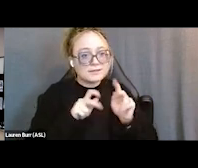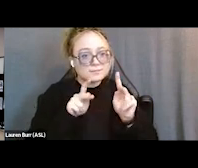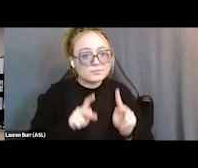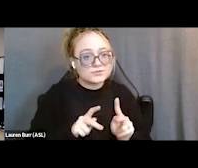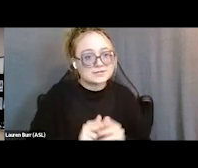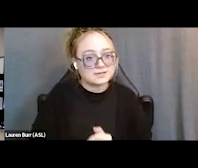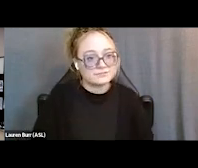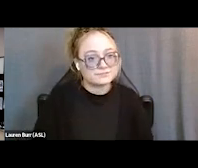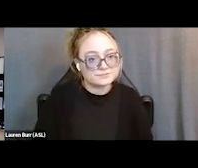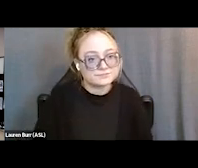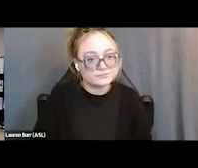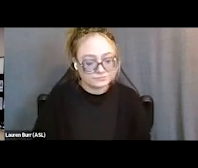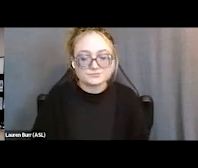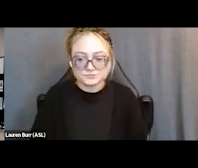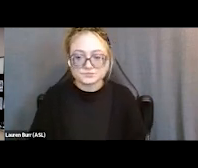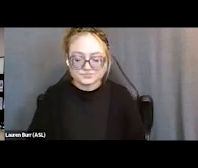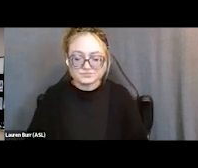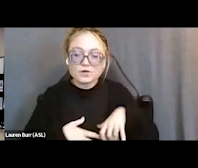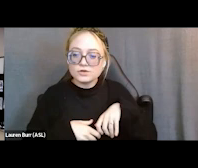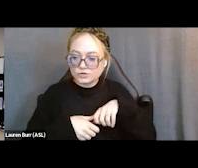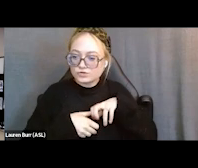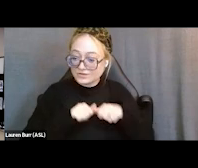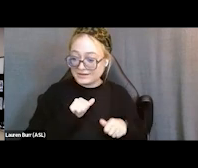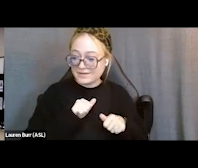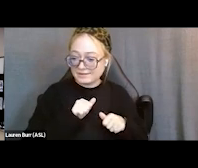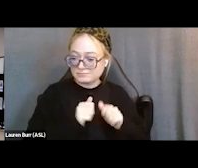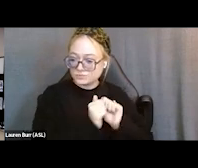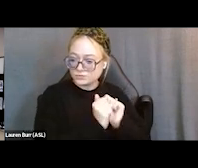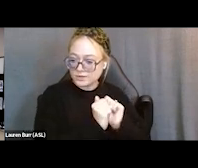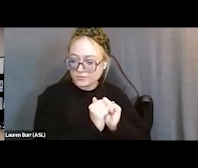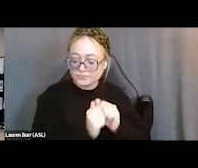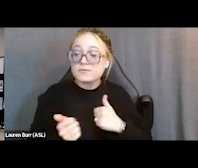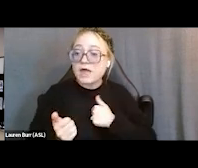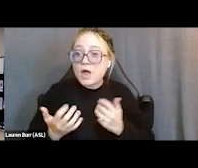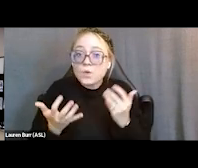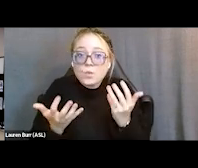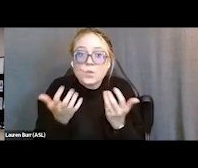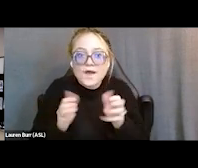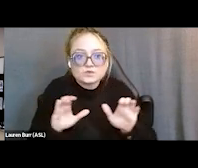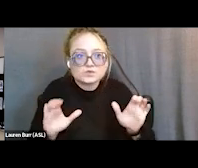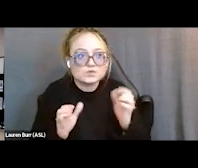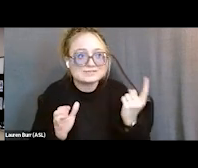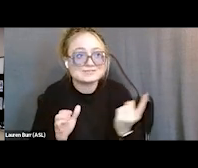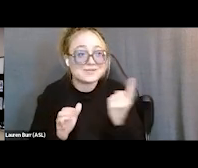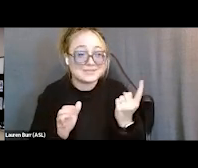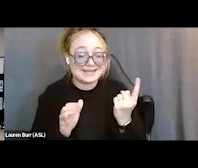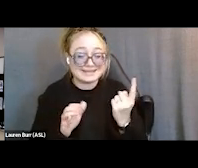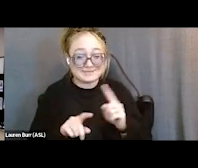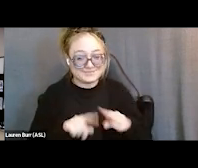So if we want to do something for them but we can't, we can tell them that I wish that I could help